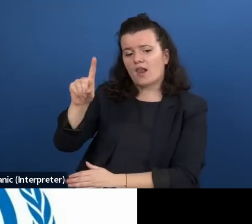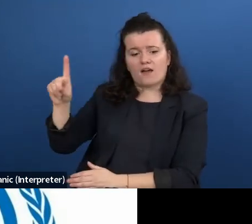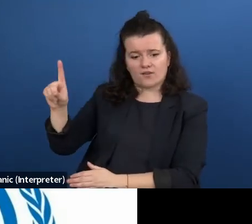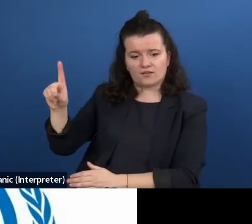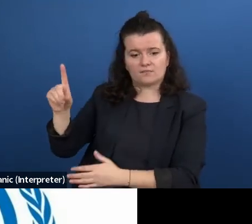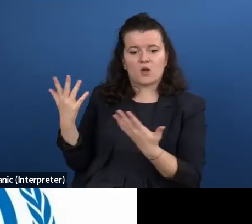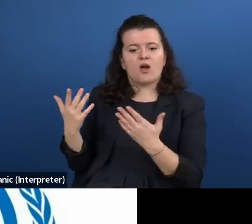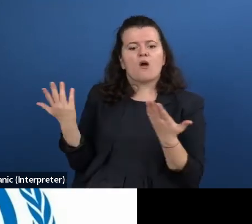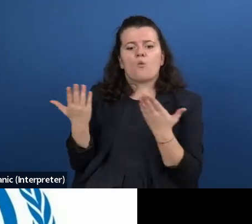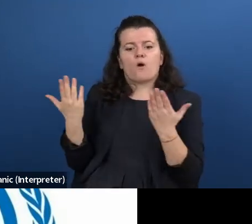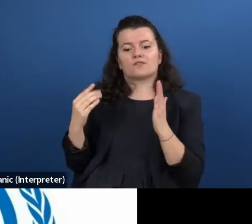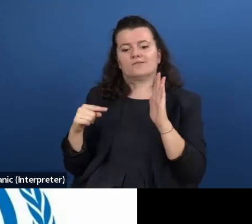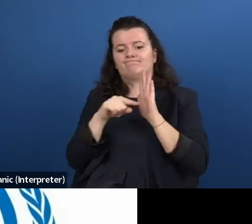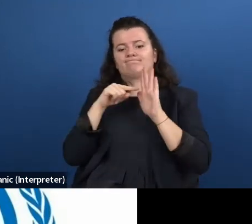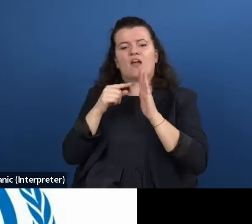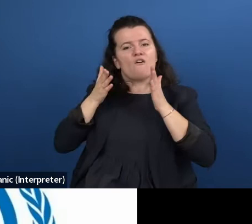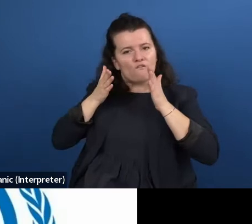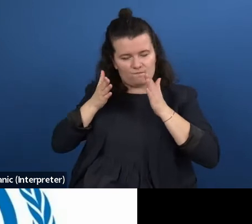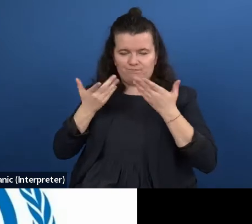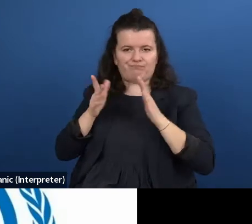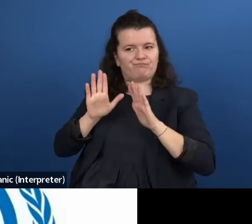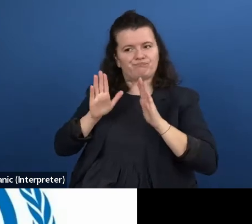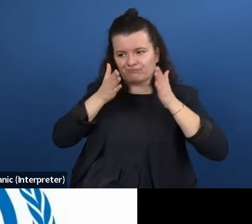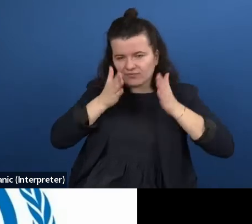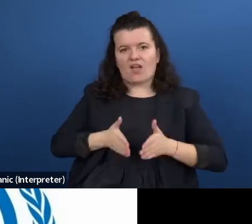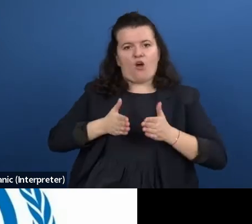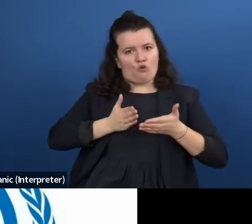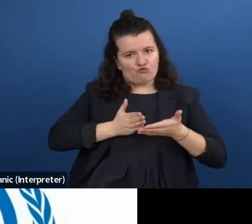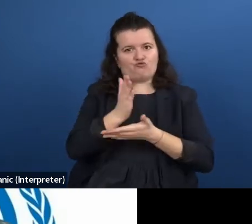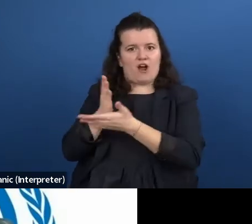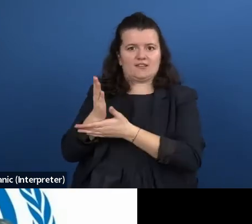reference to persons with disabilities in article 11 on assistance,